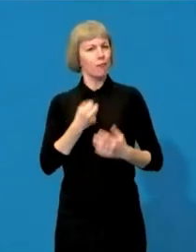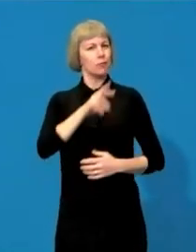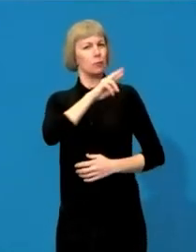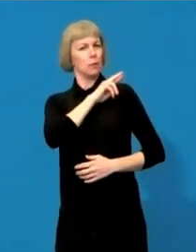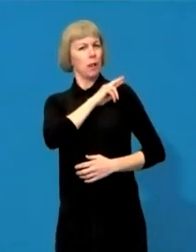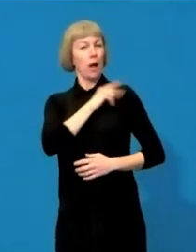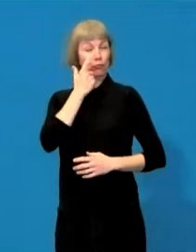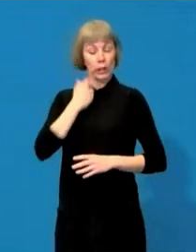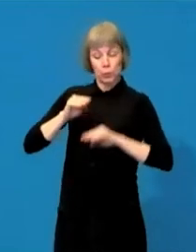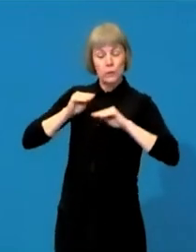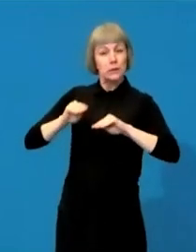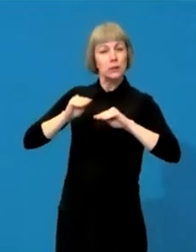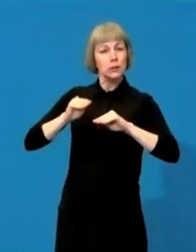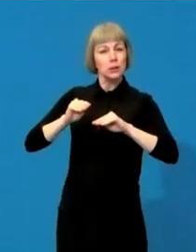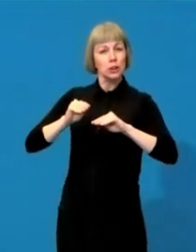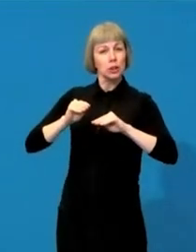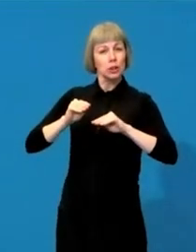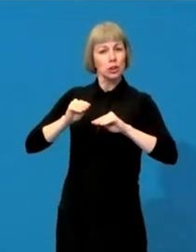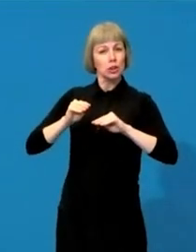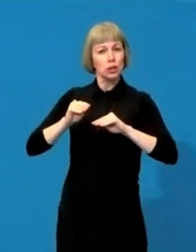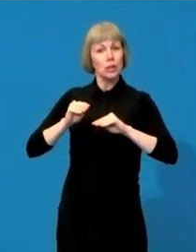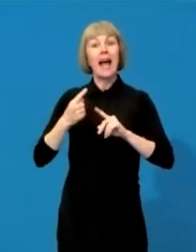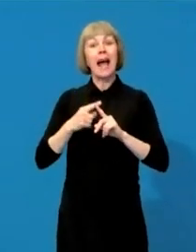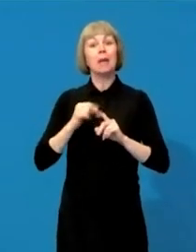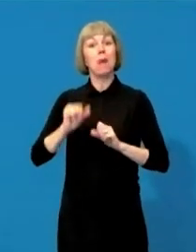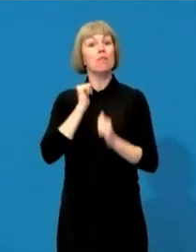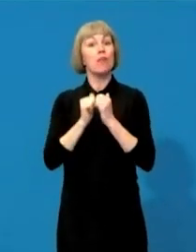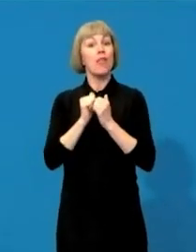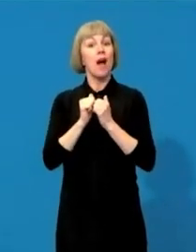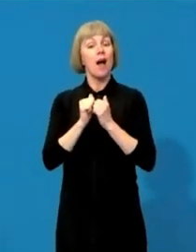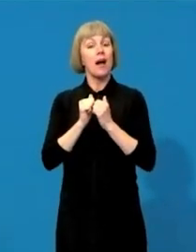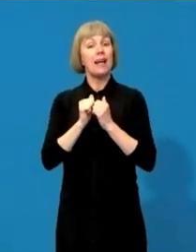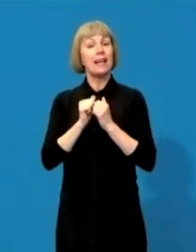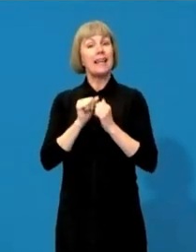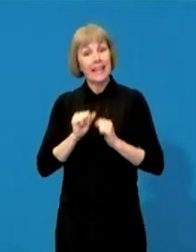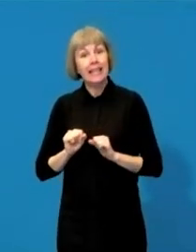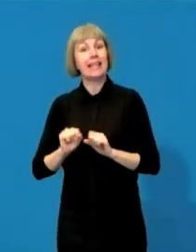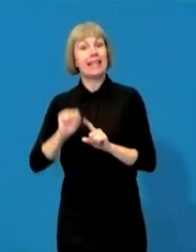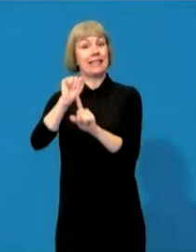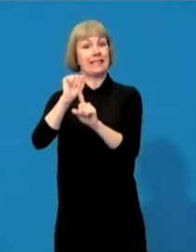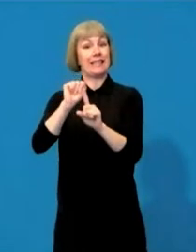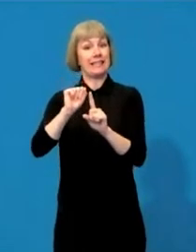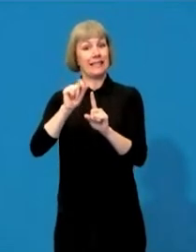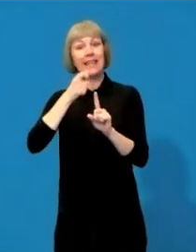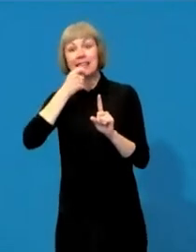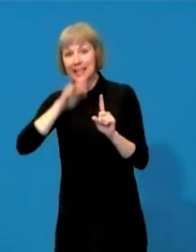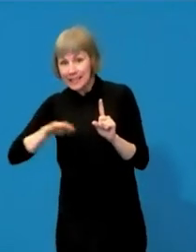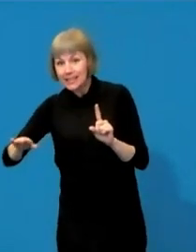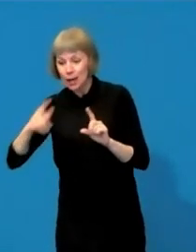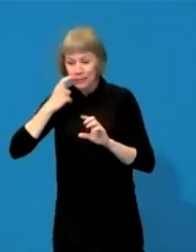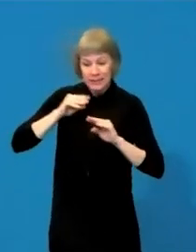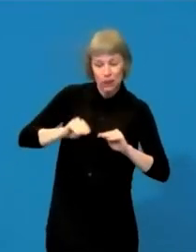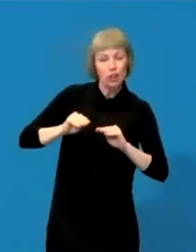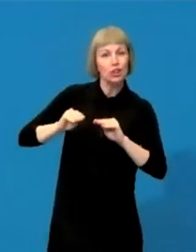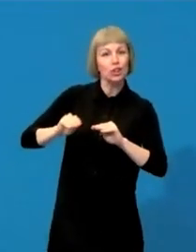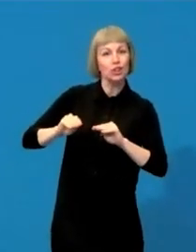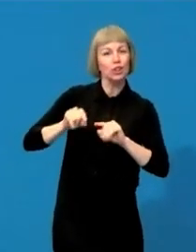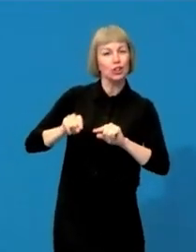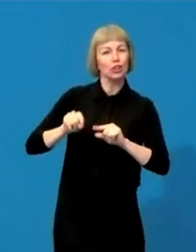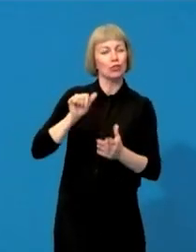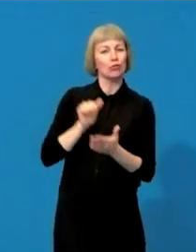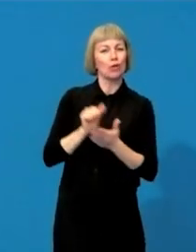I'm trying to teach my younger brother's kids also, you know, teach them what I